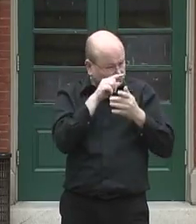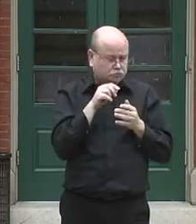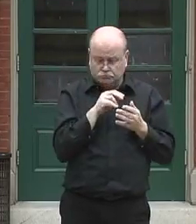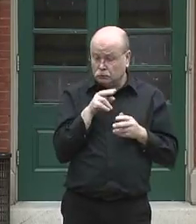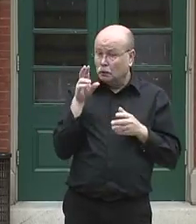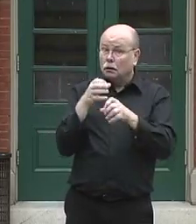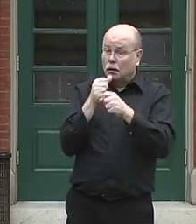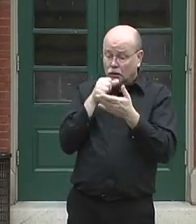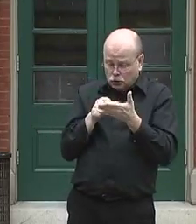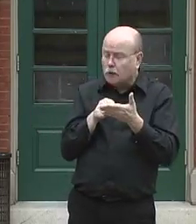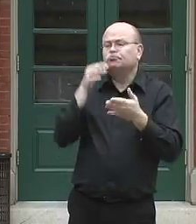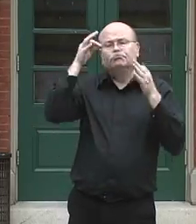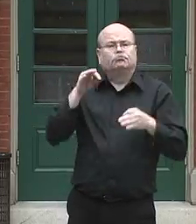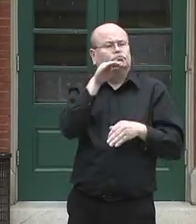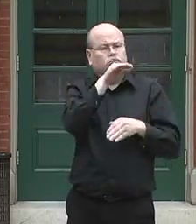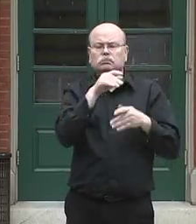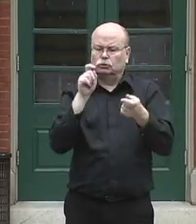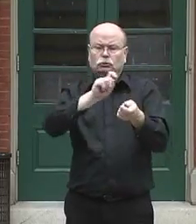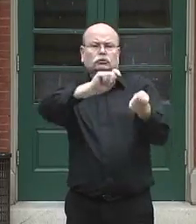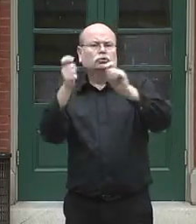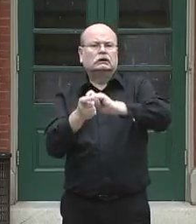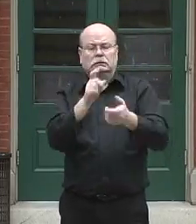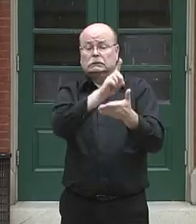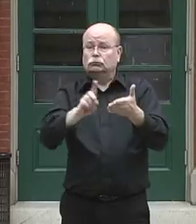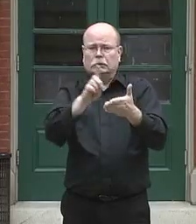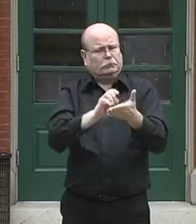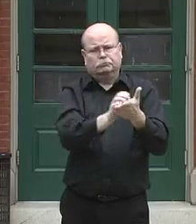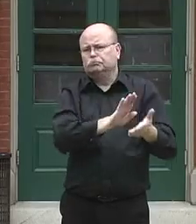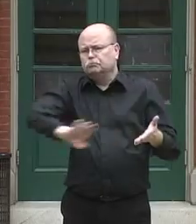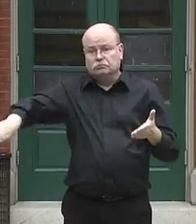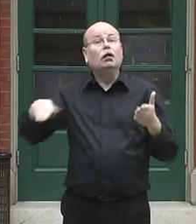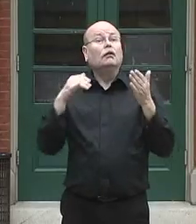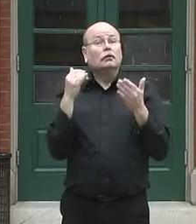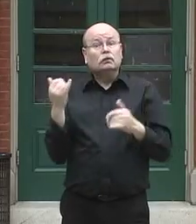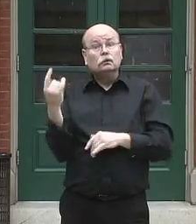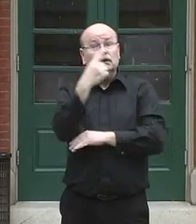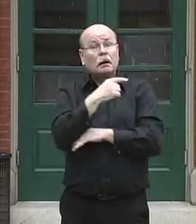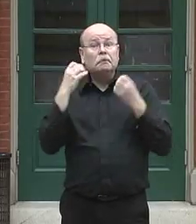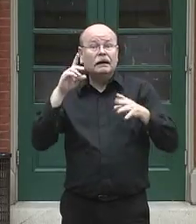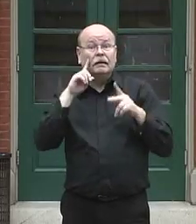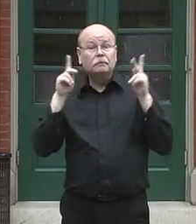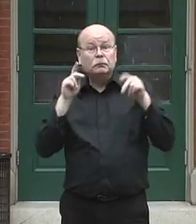Olof wrote a letter to President Roosevelt, which persuaded him to change this policy.